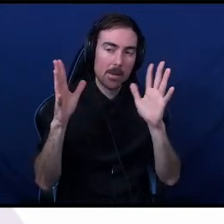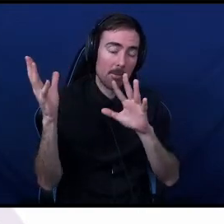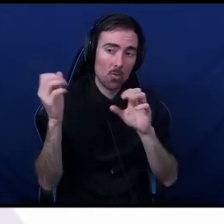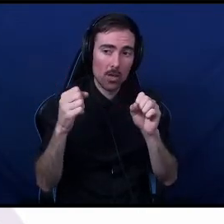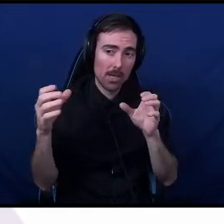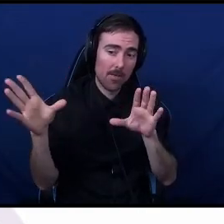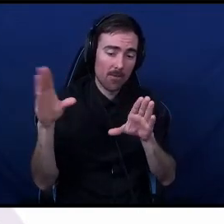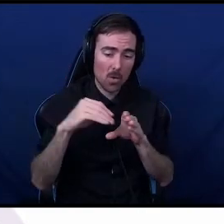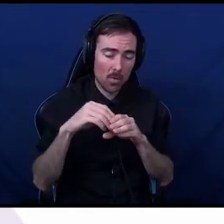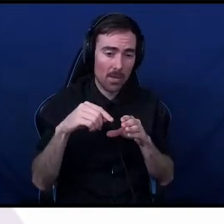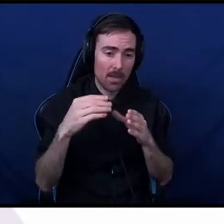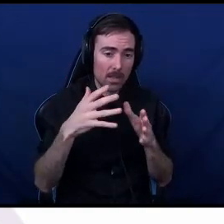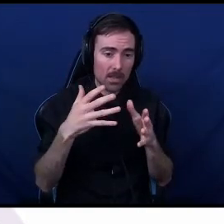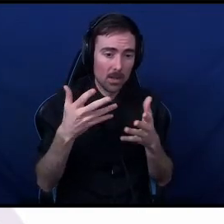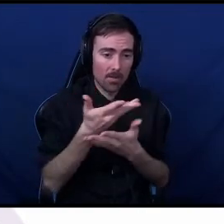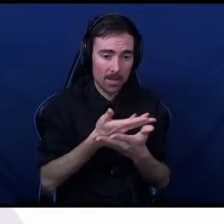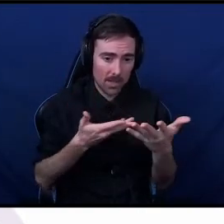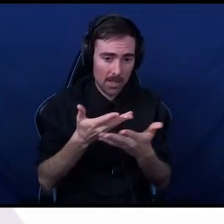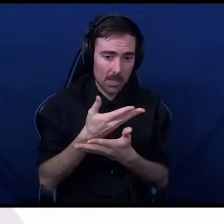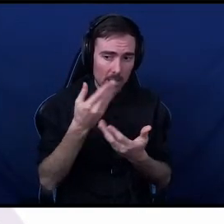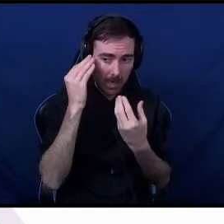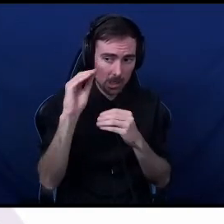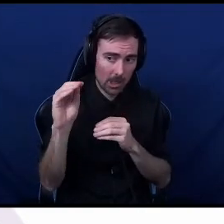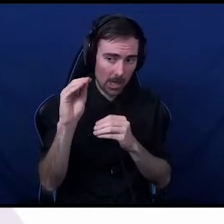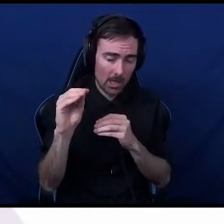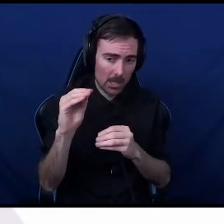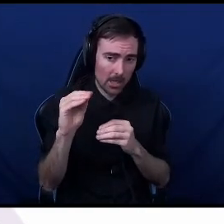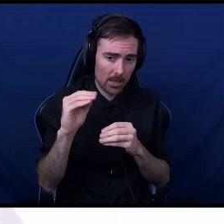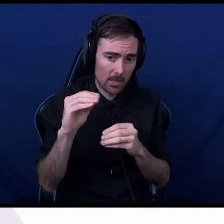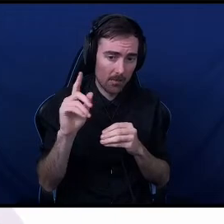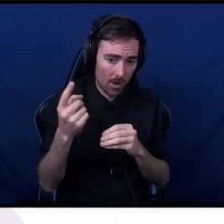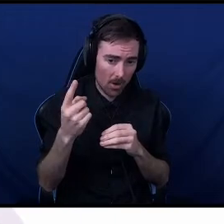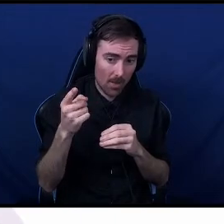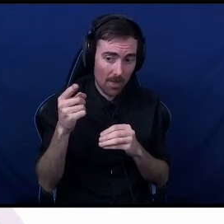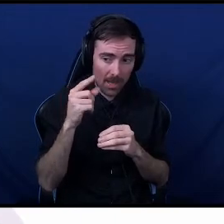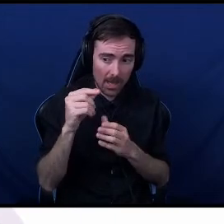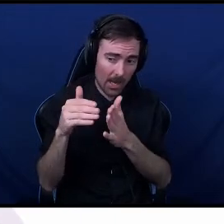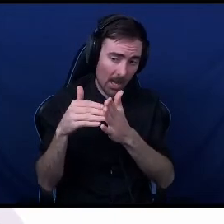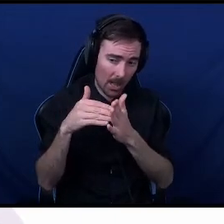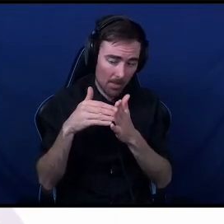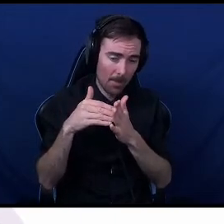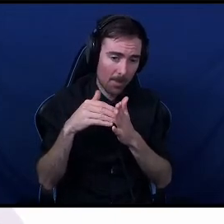educate them on what we're talking about. And then maybe have them help us understand what it looks like from their